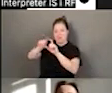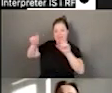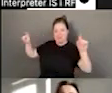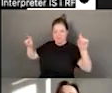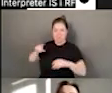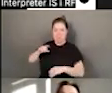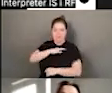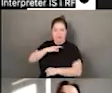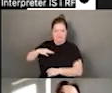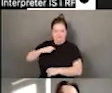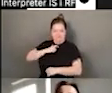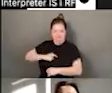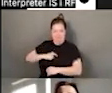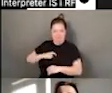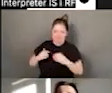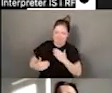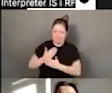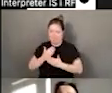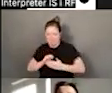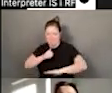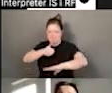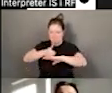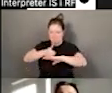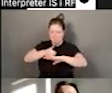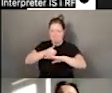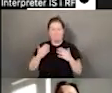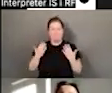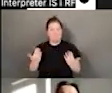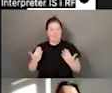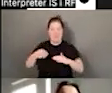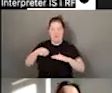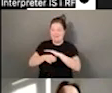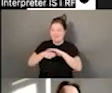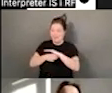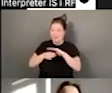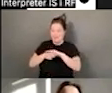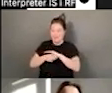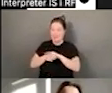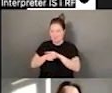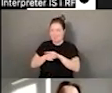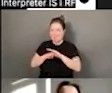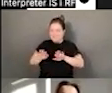company, privately owned and now focusing on accessibility in the digital arena.